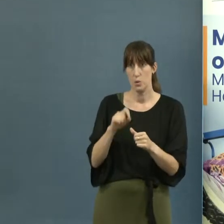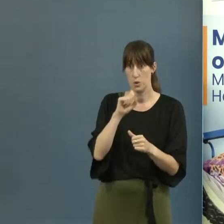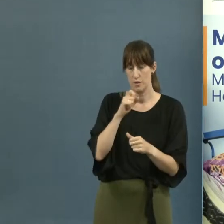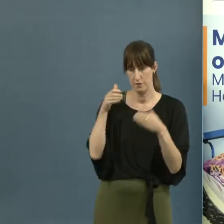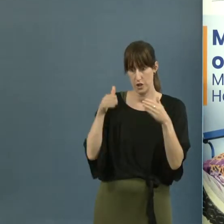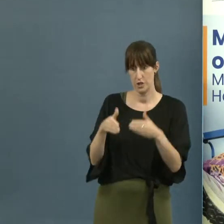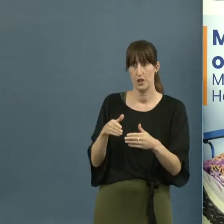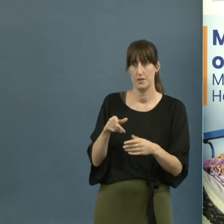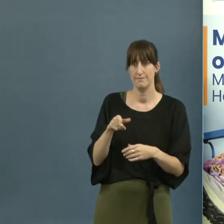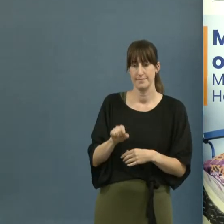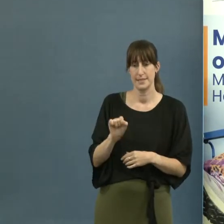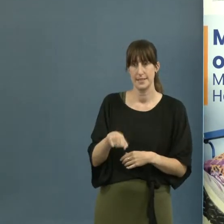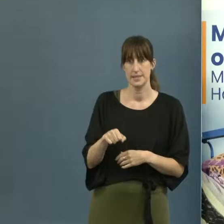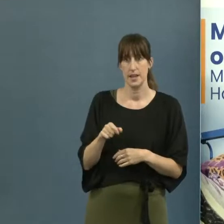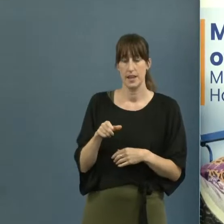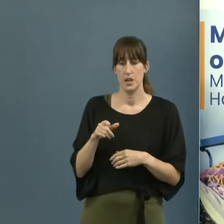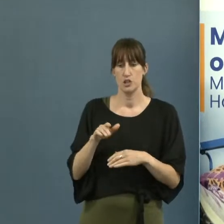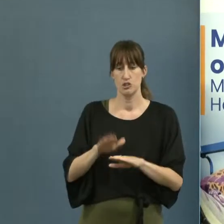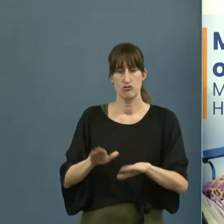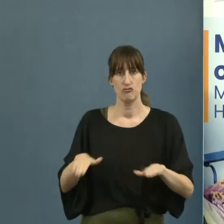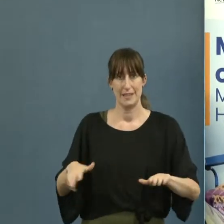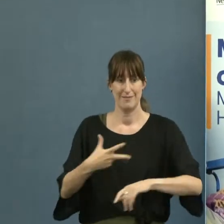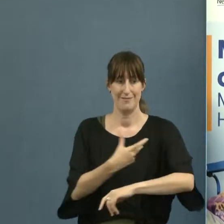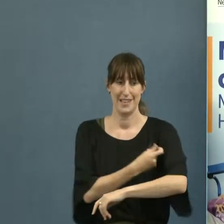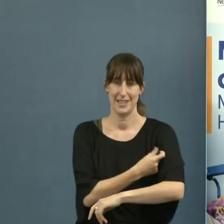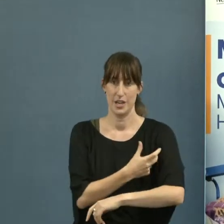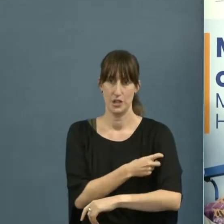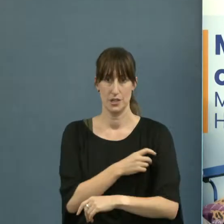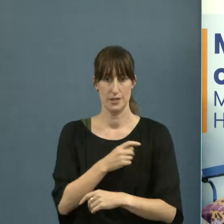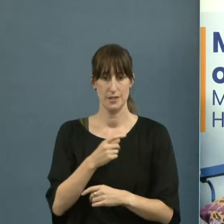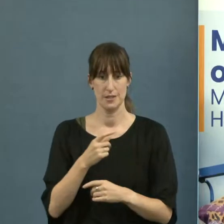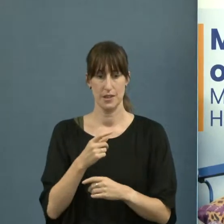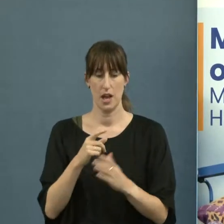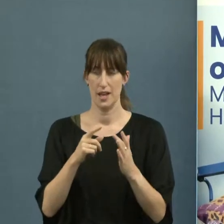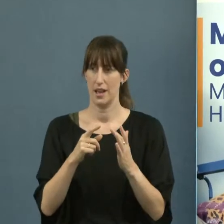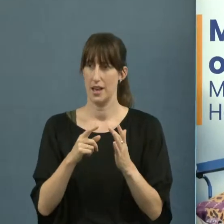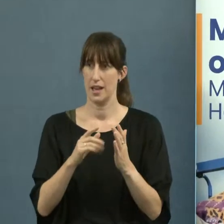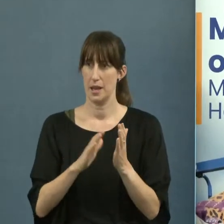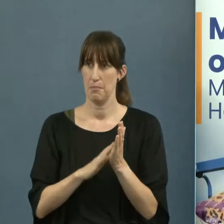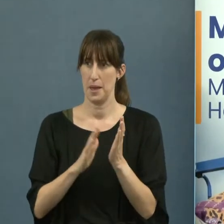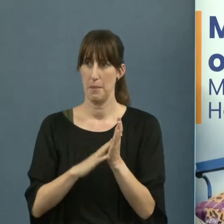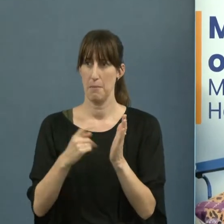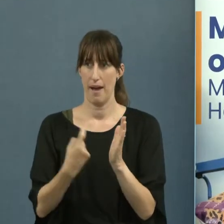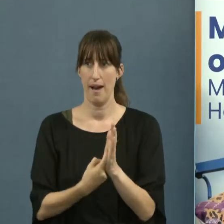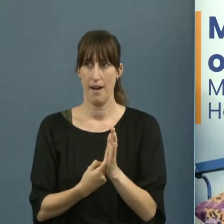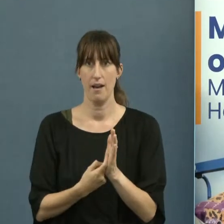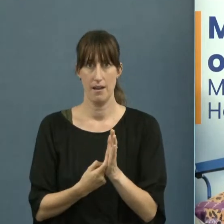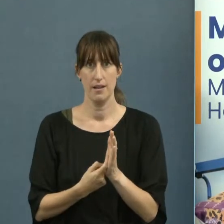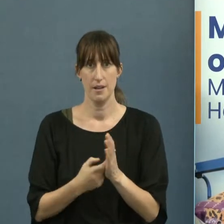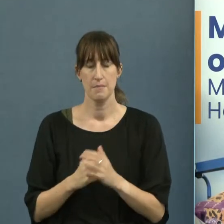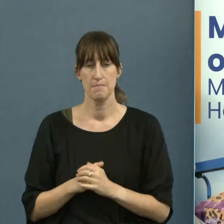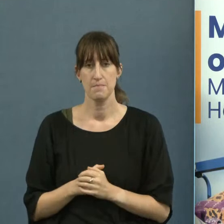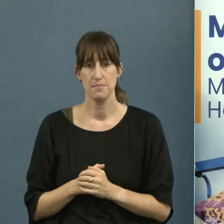firstly. We are very concerned about that. And we have a task